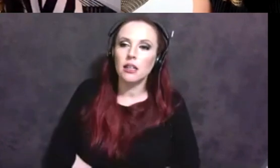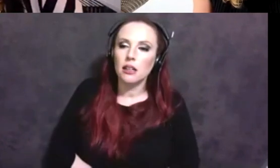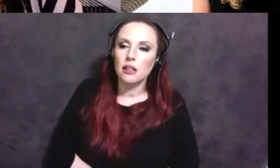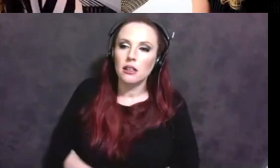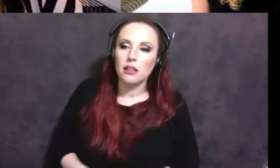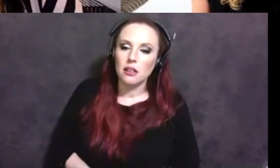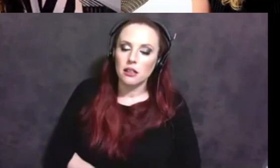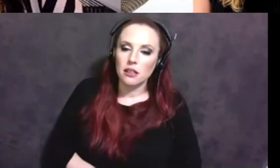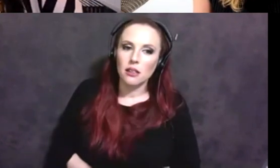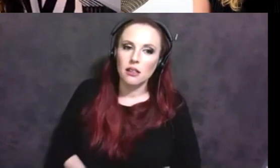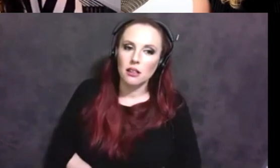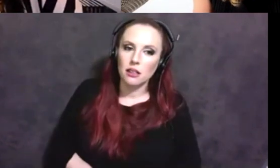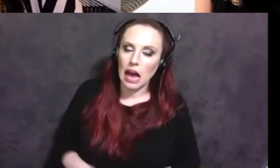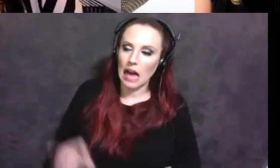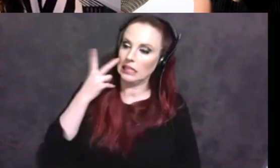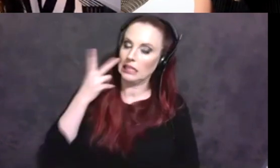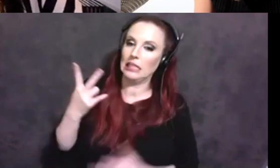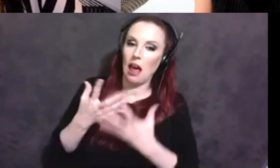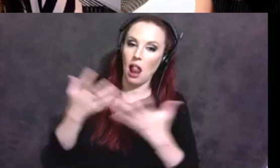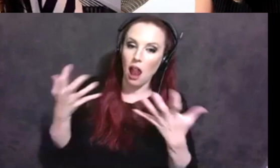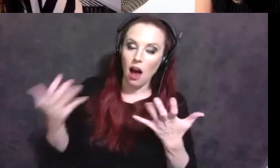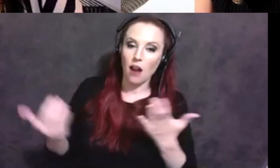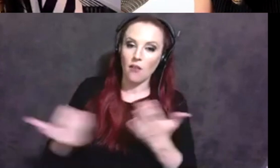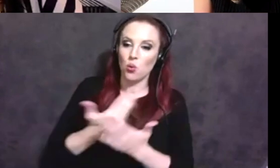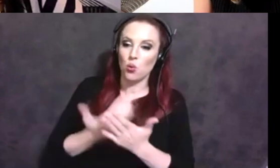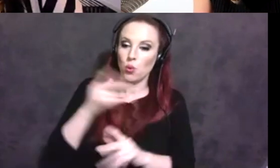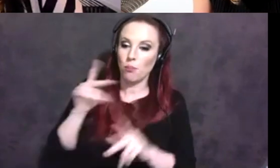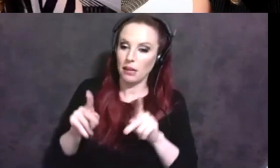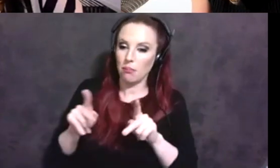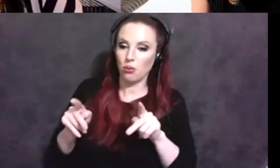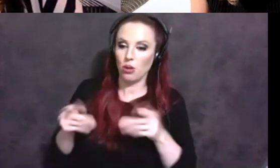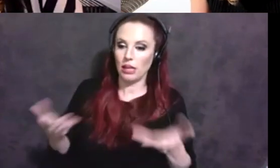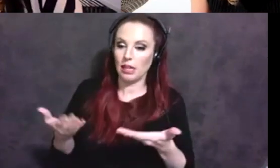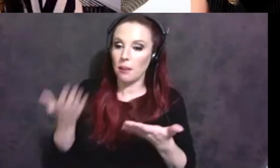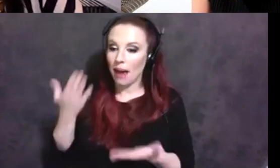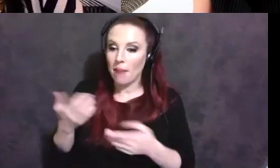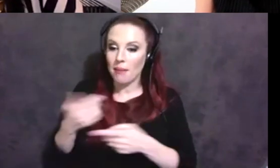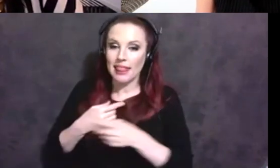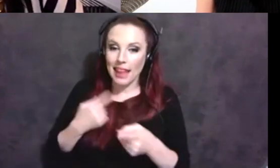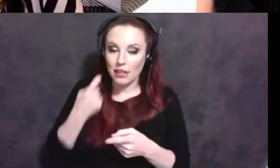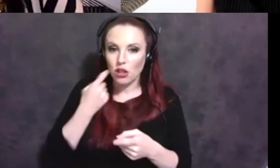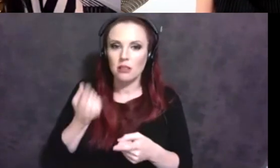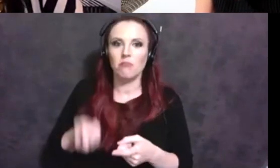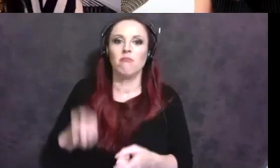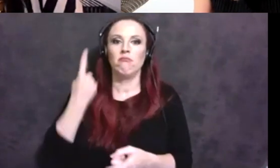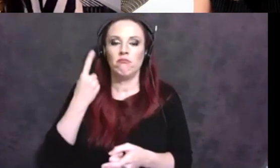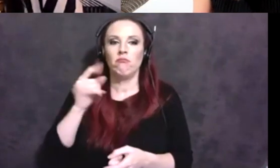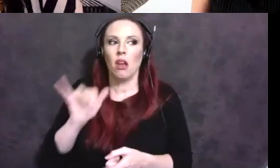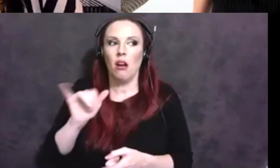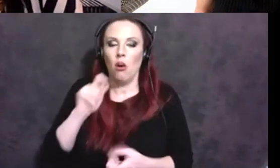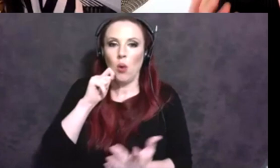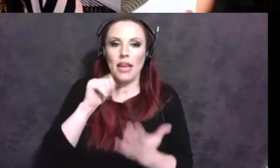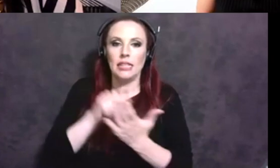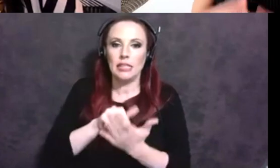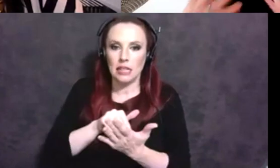around it. One more thing comes to mind. I was thinking about this this morning. I am